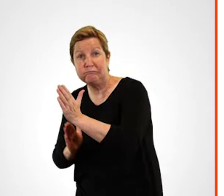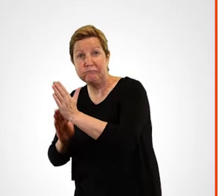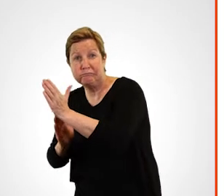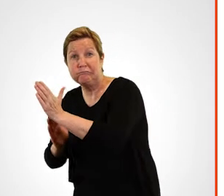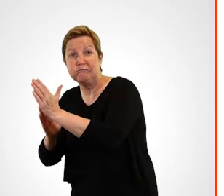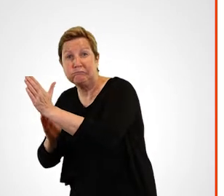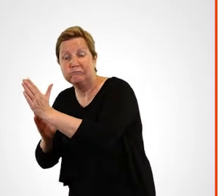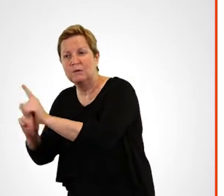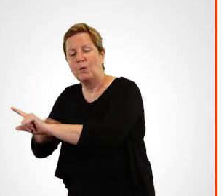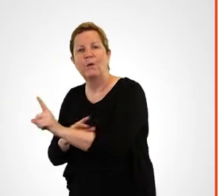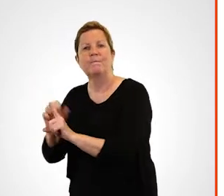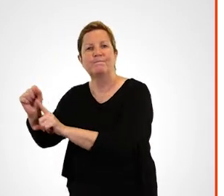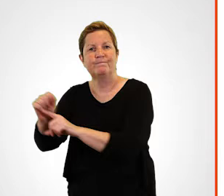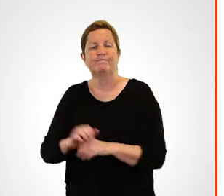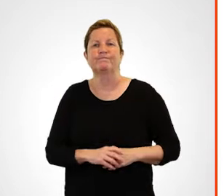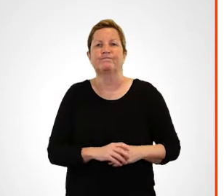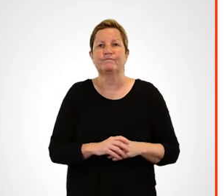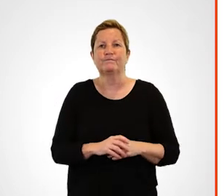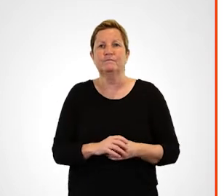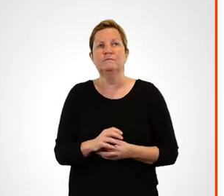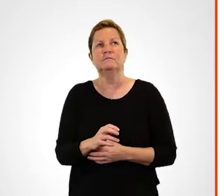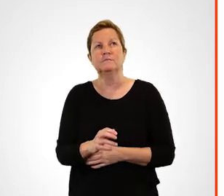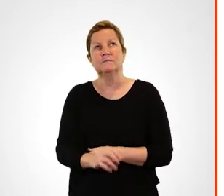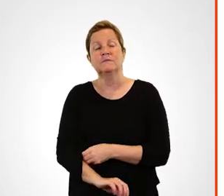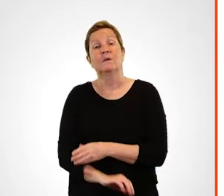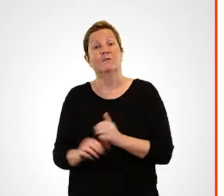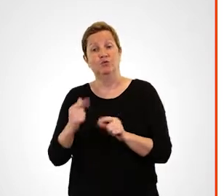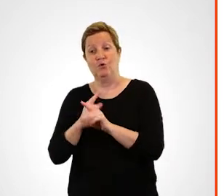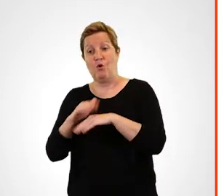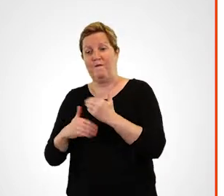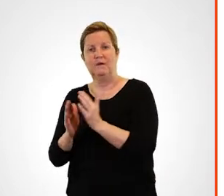Now, while we've talked again about these delays,